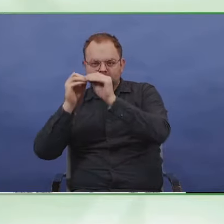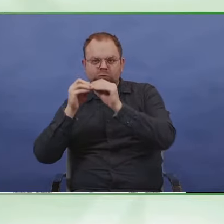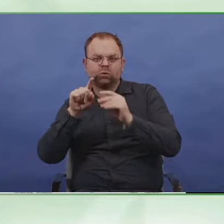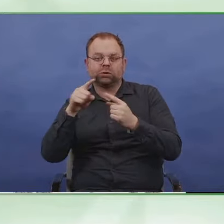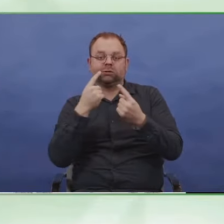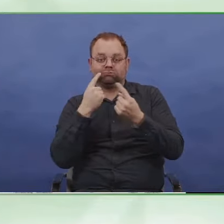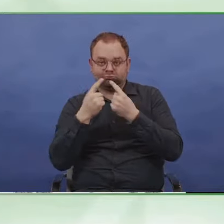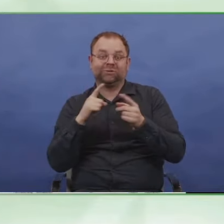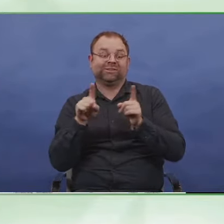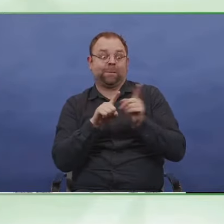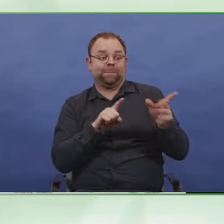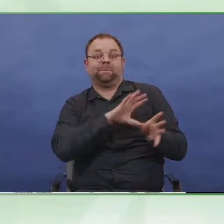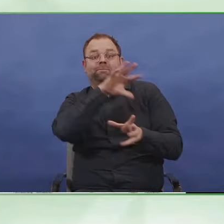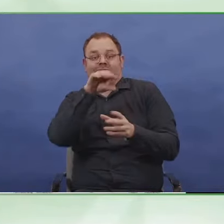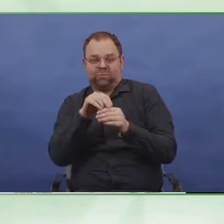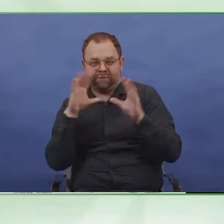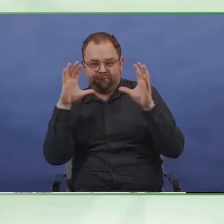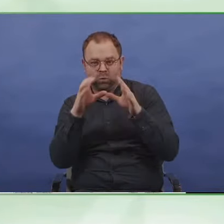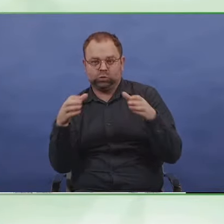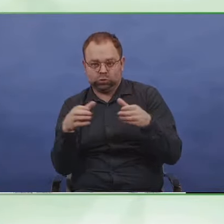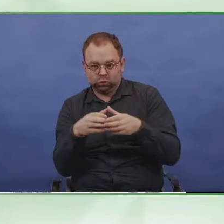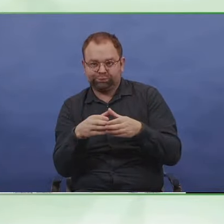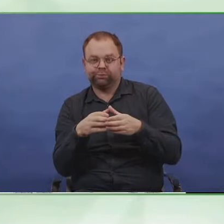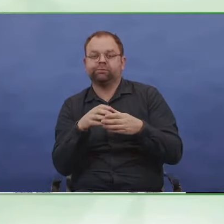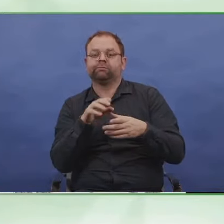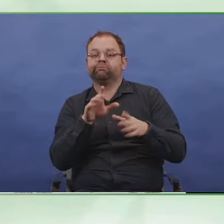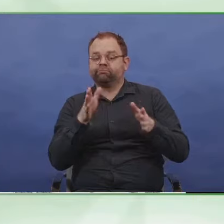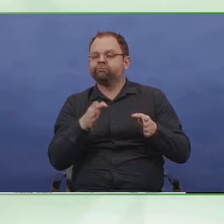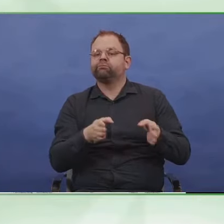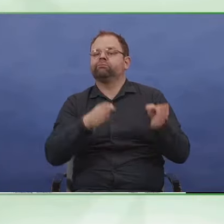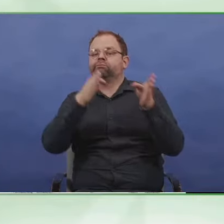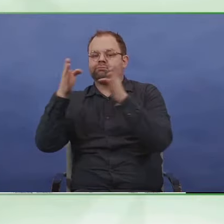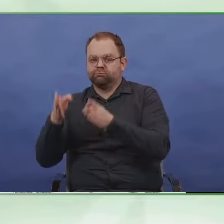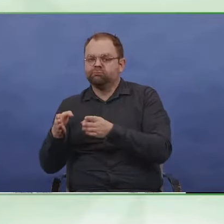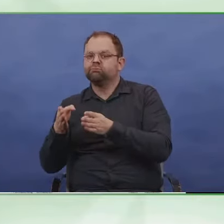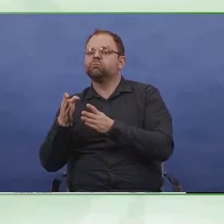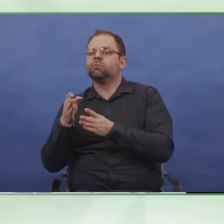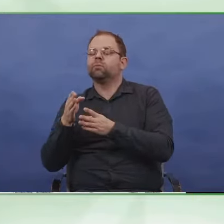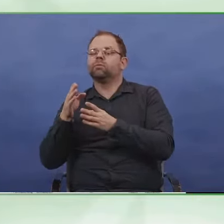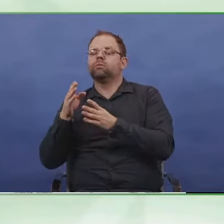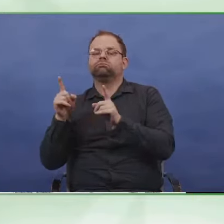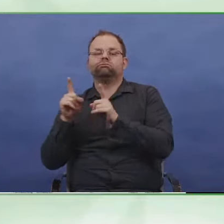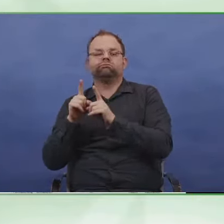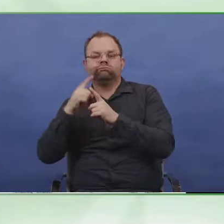To make sure that we are on point and on target to make sure we are